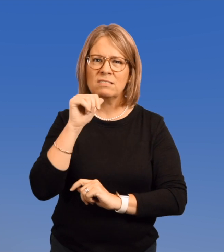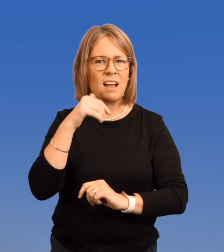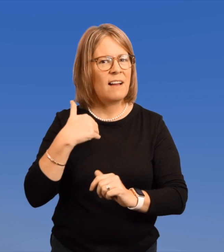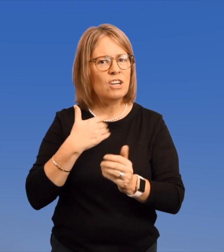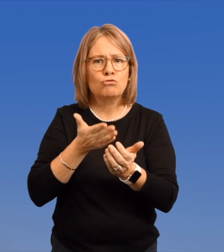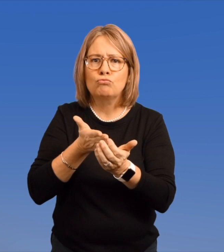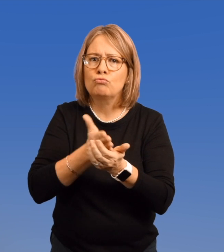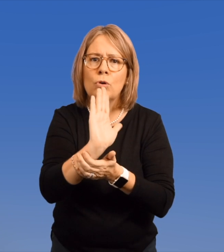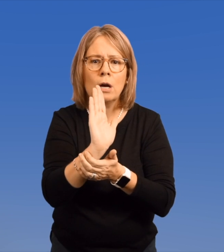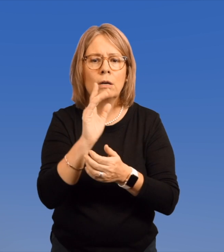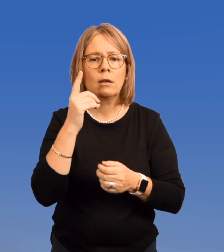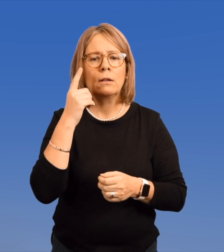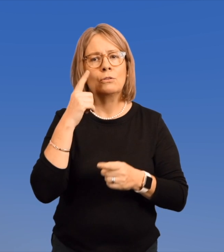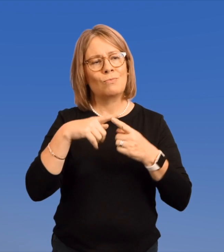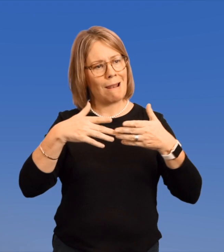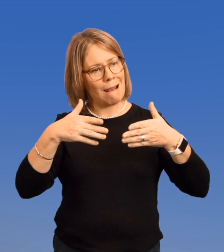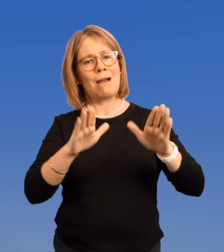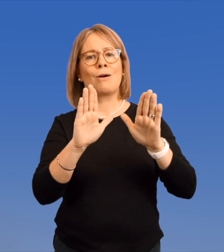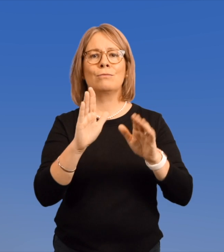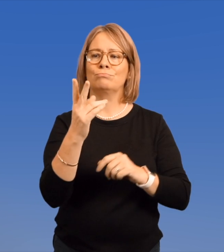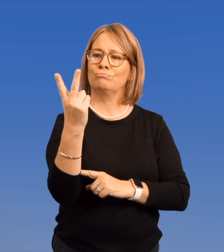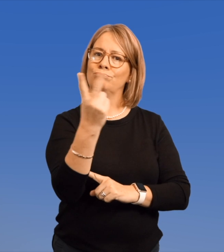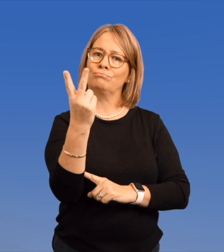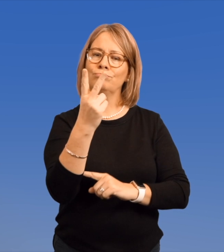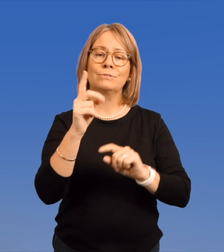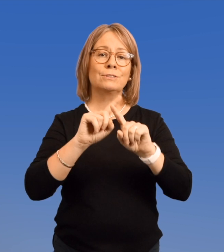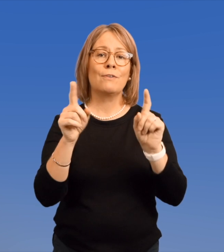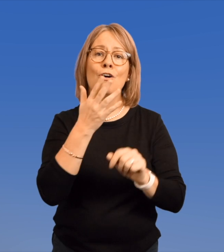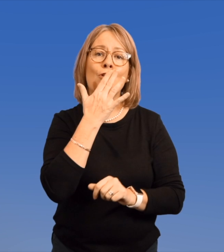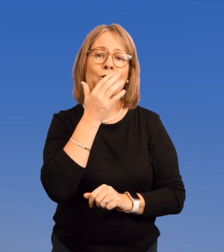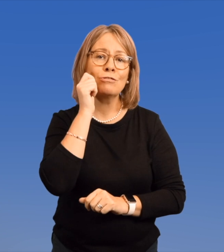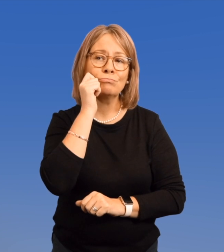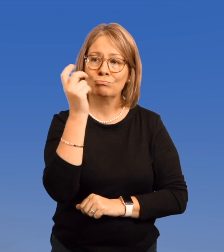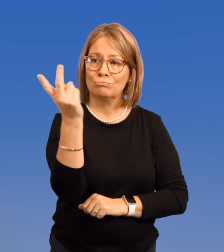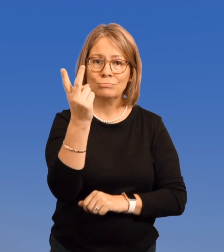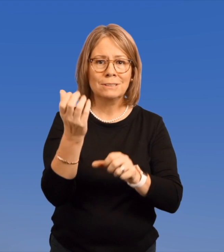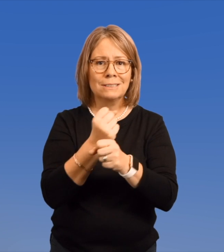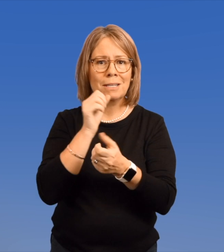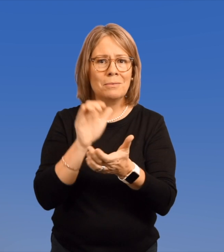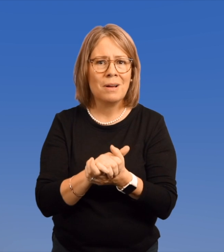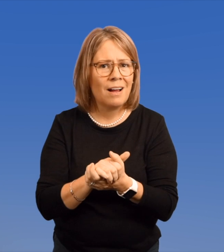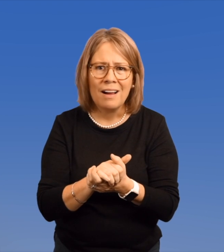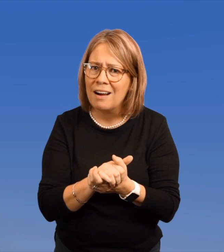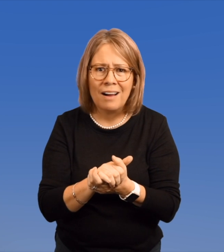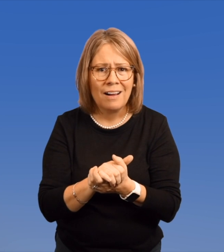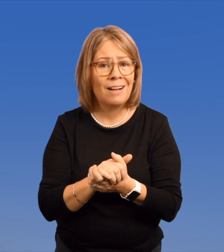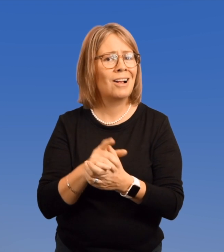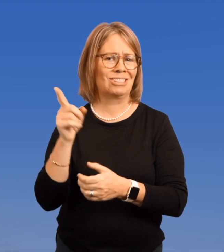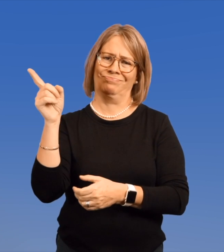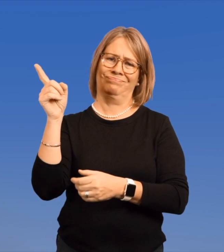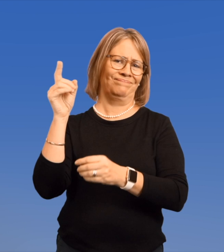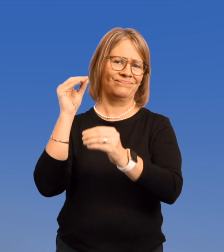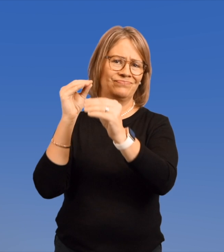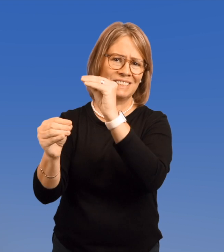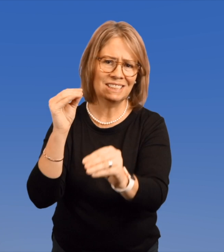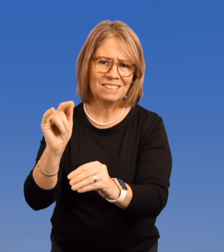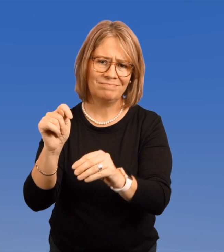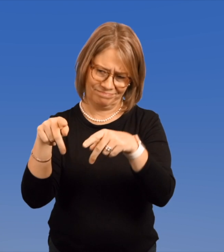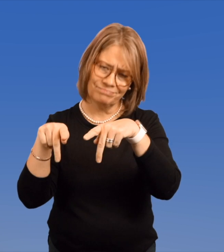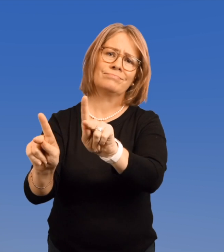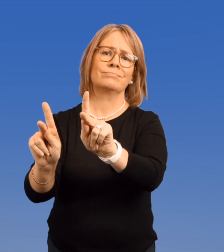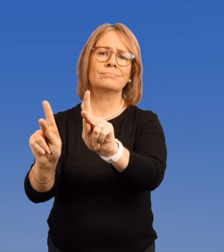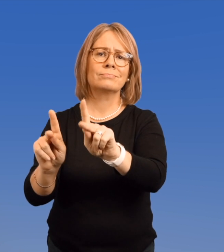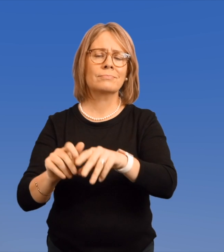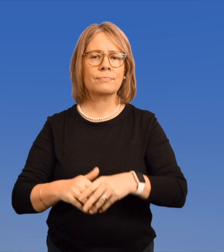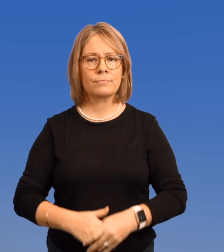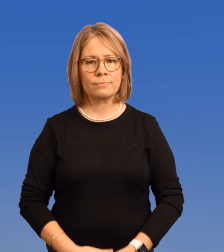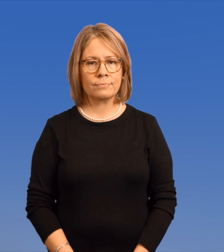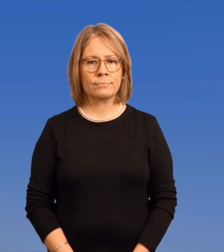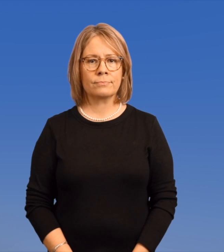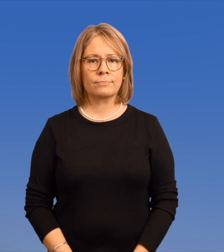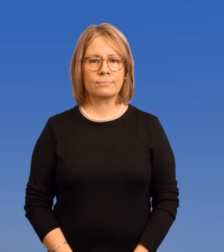to not allow two people with different colored skin to get married.